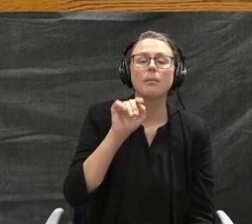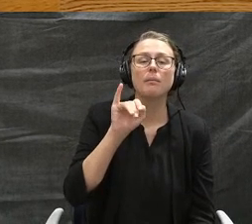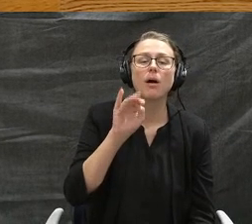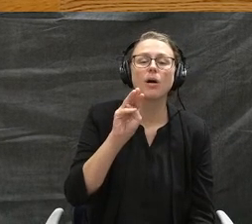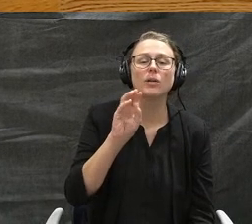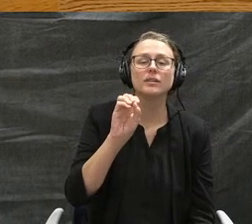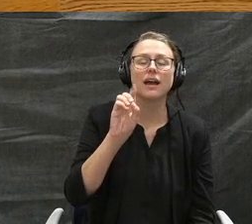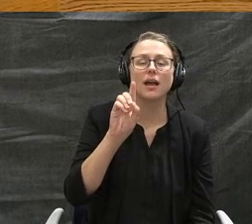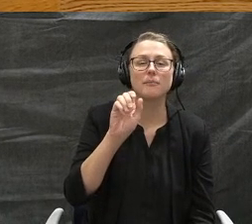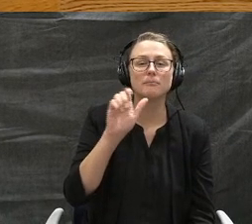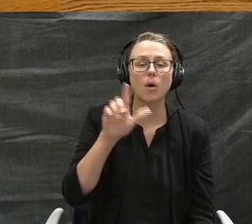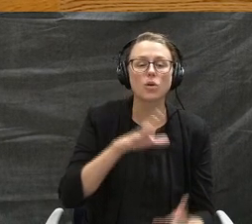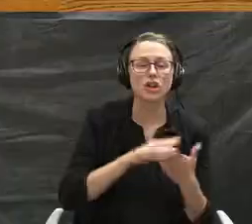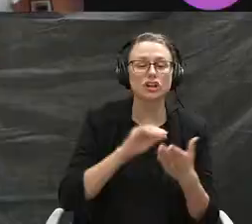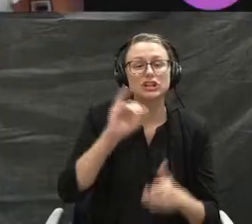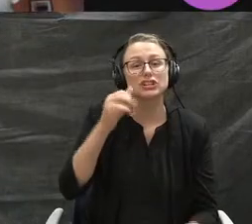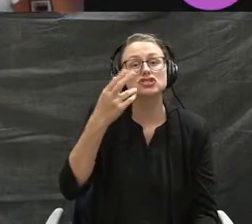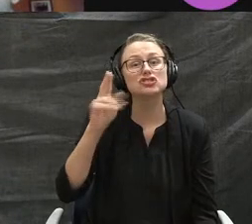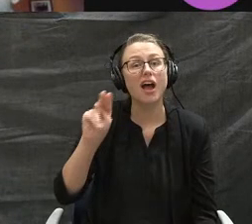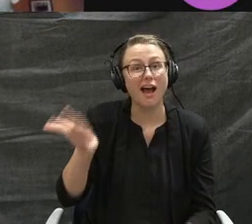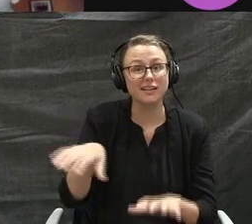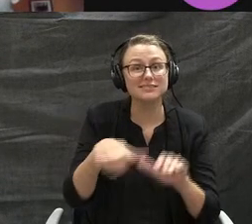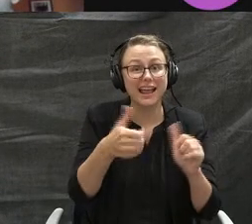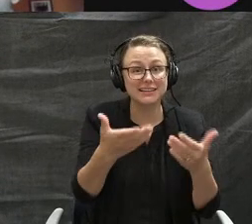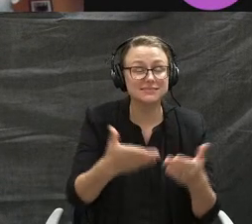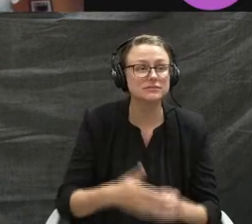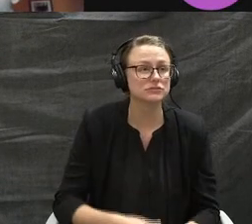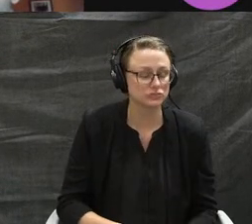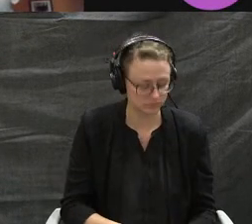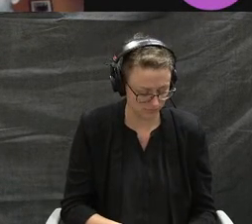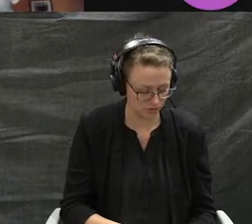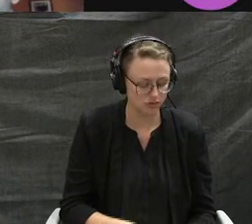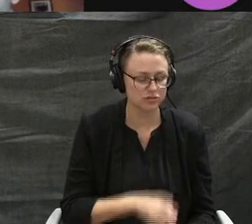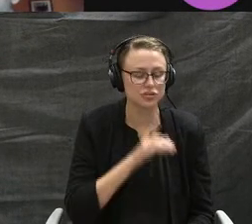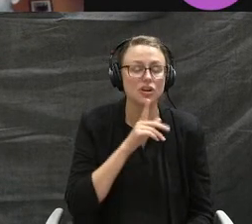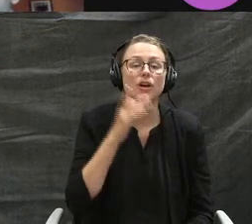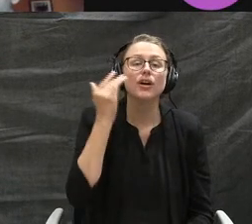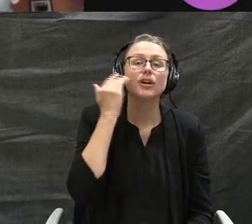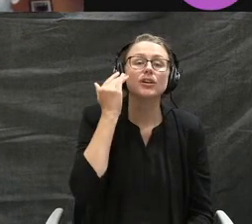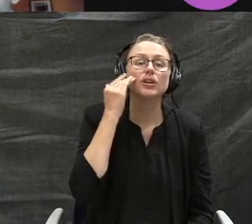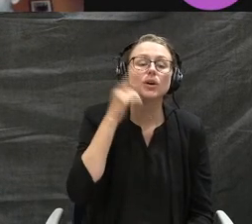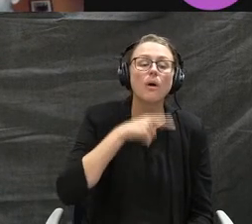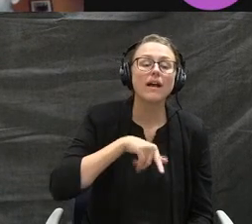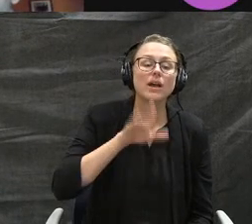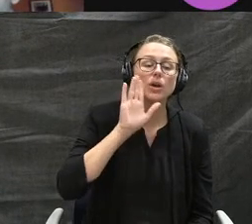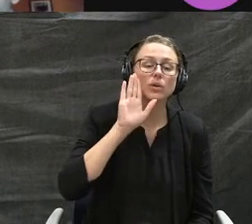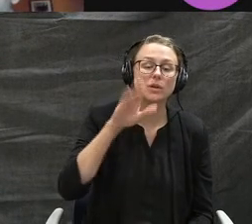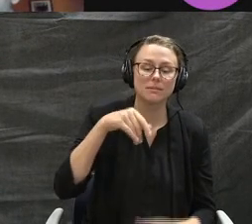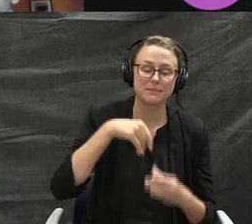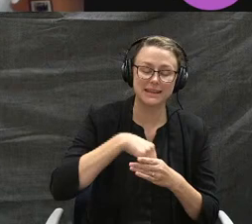one please? Absolutely so knowing that we were going to